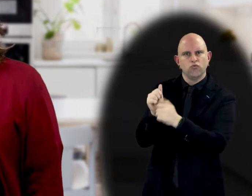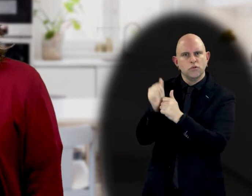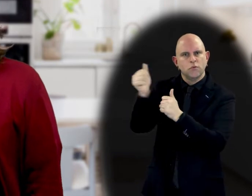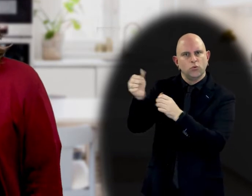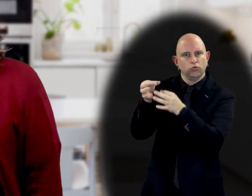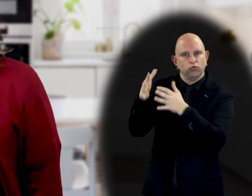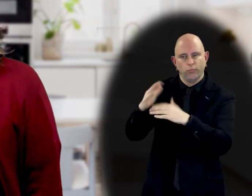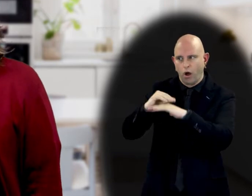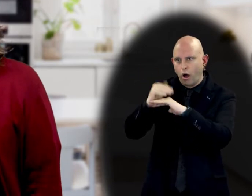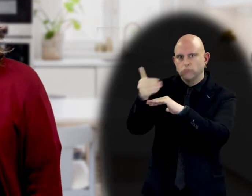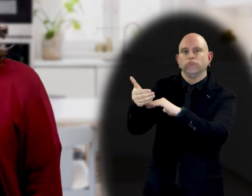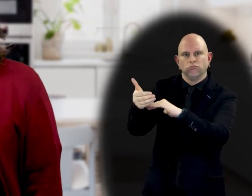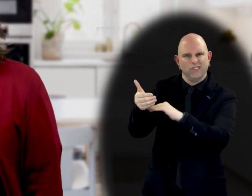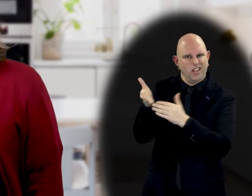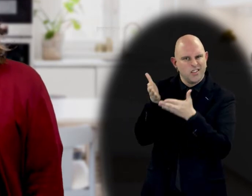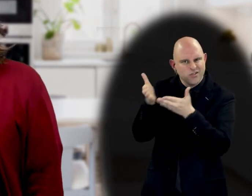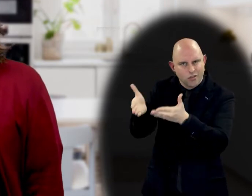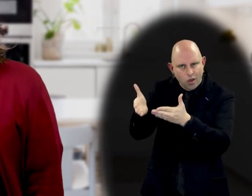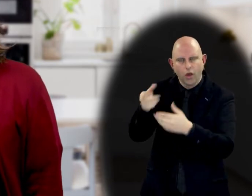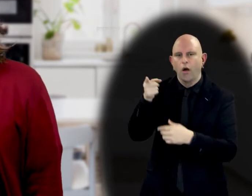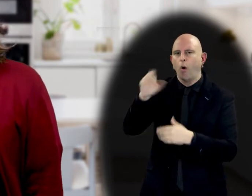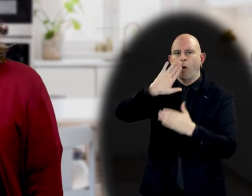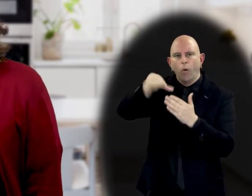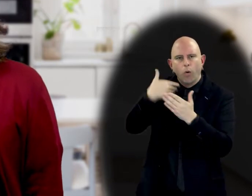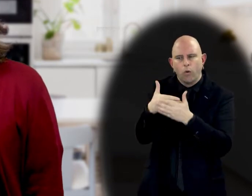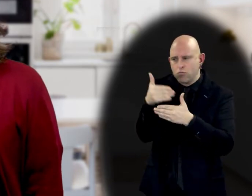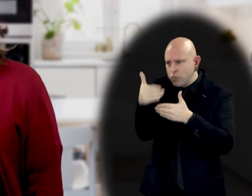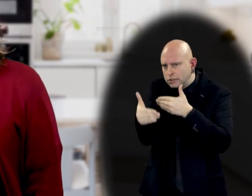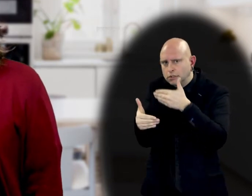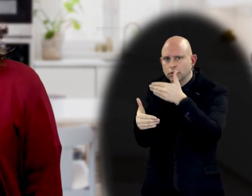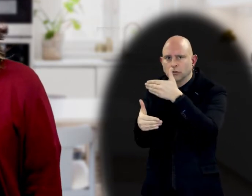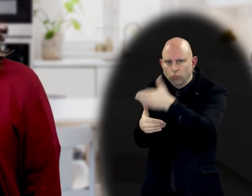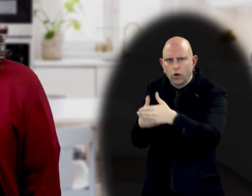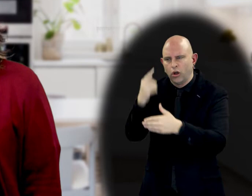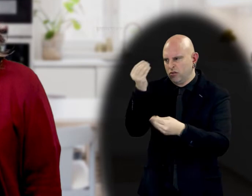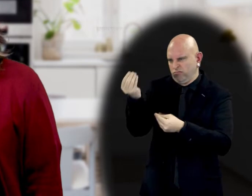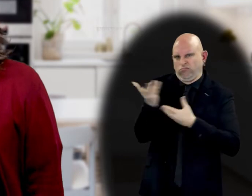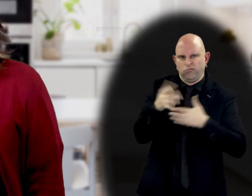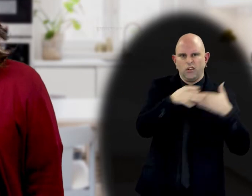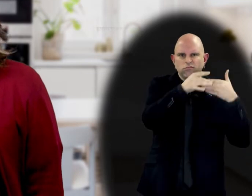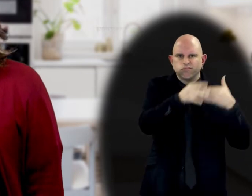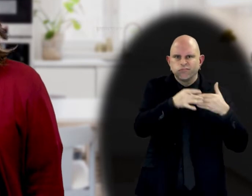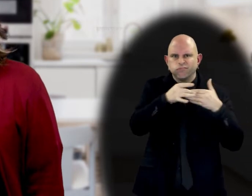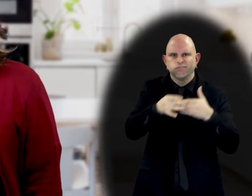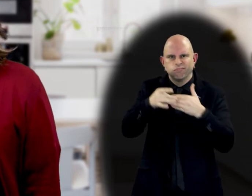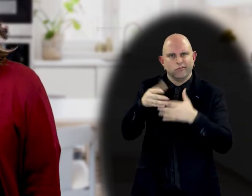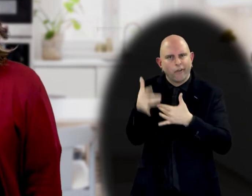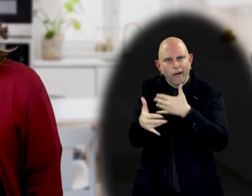They also suggested that I call the referral agency to make sure I understood the process. I'm glad I did!